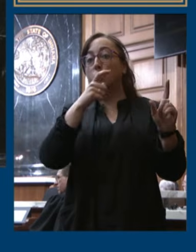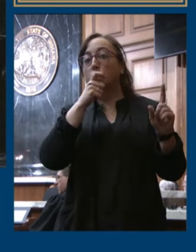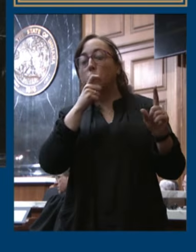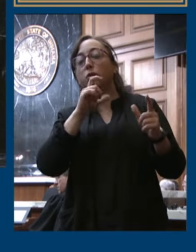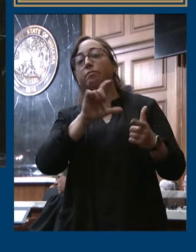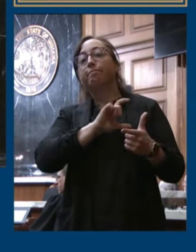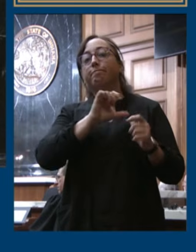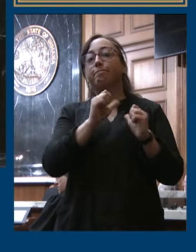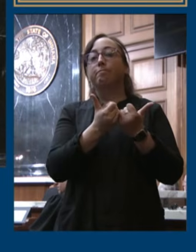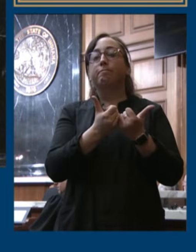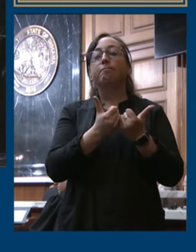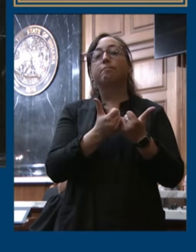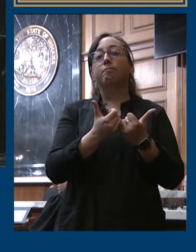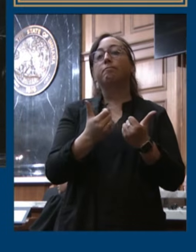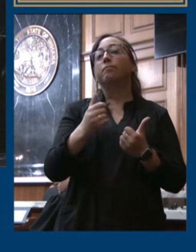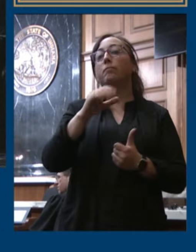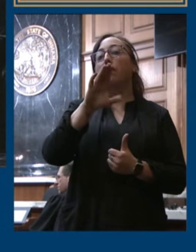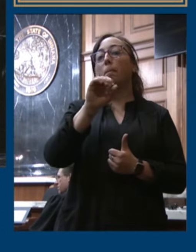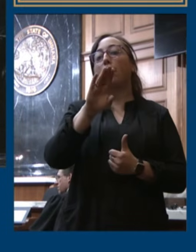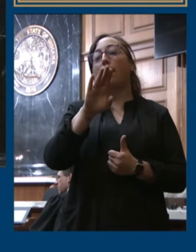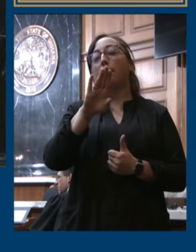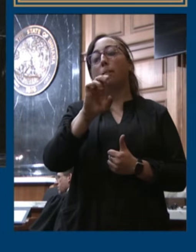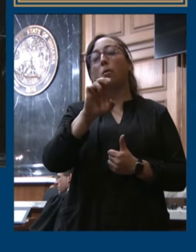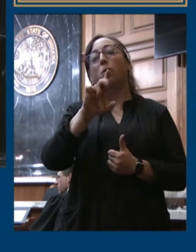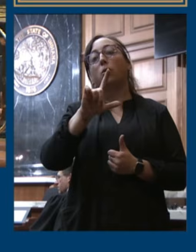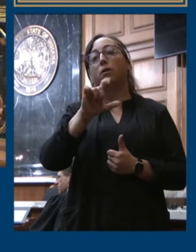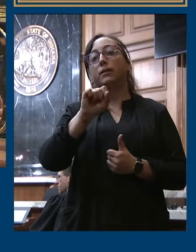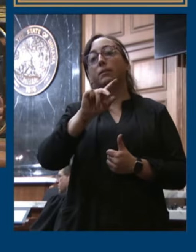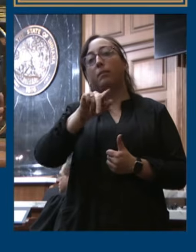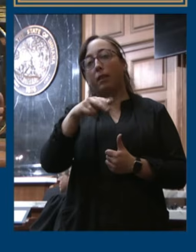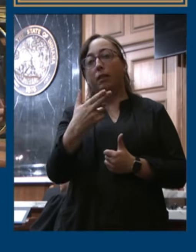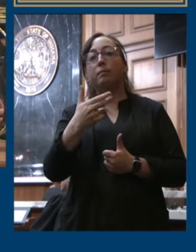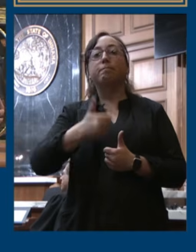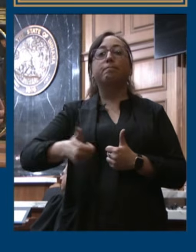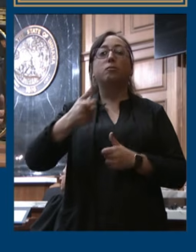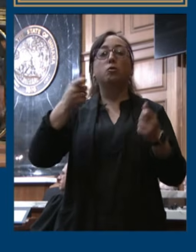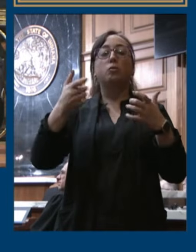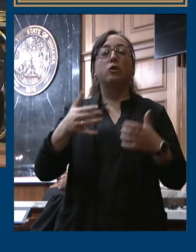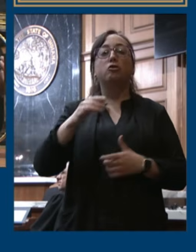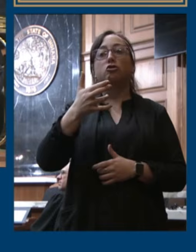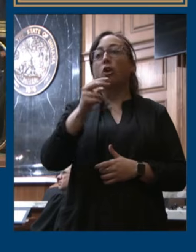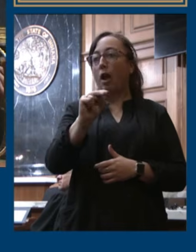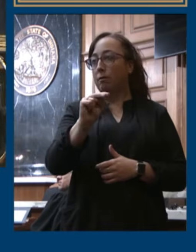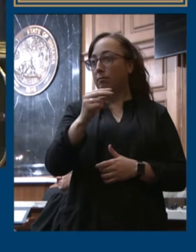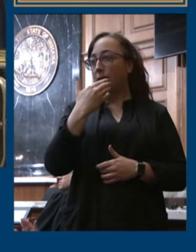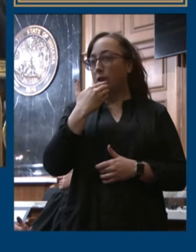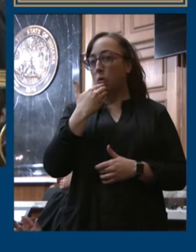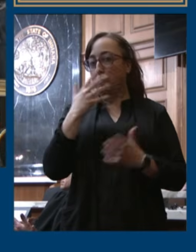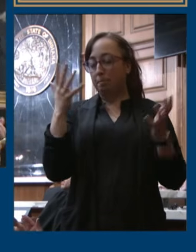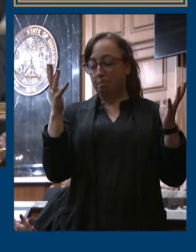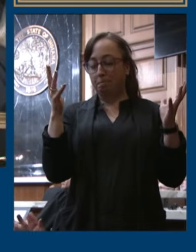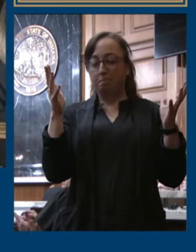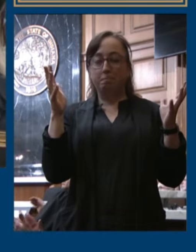PAST-PRESIDENT BOB GOLDSMITH AND EXECUTIVE DIRECTOR STEVE LUCE. GENTLEMEN, COULD YOU STAND?